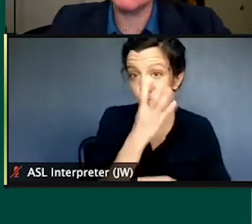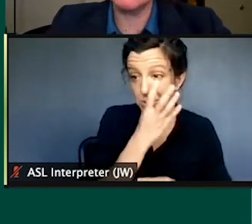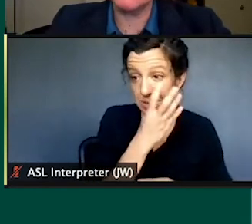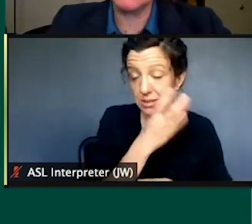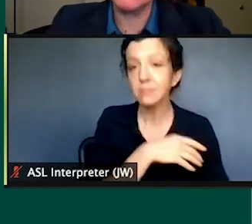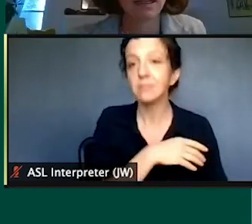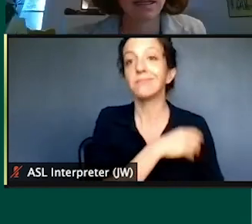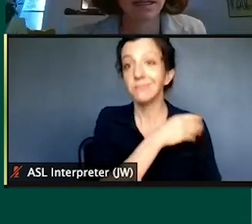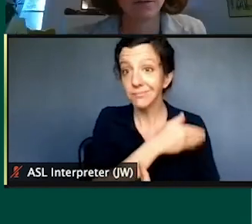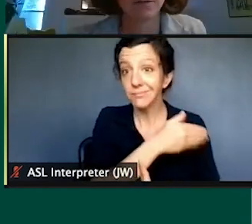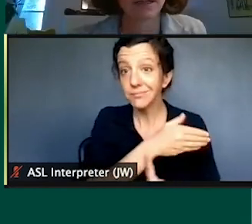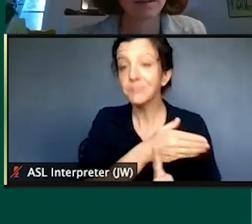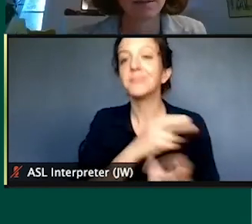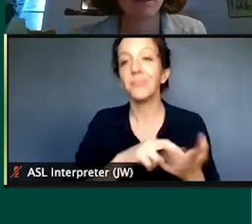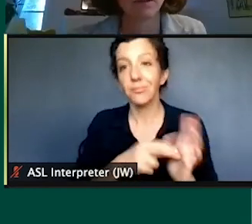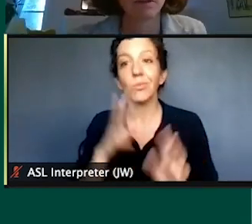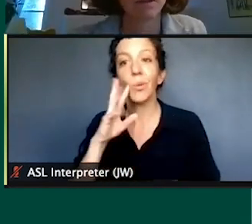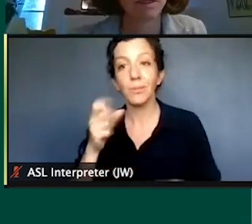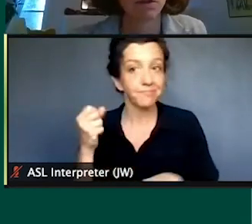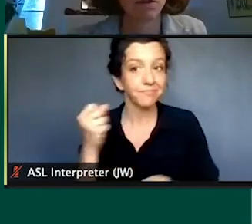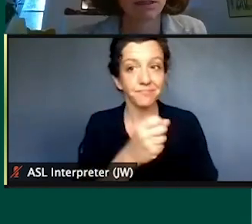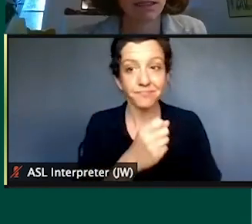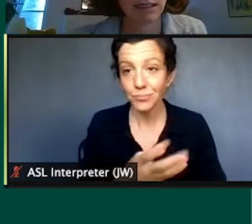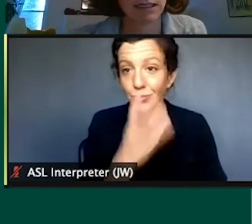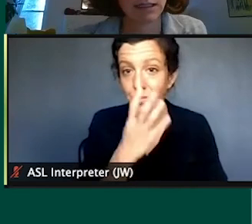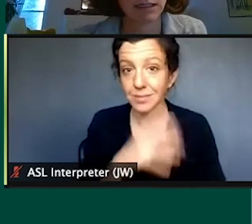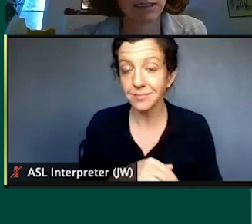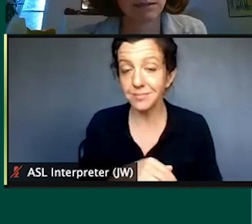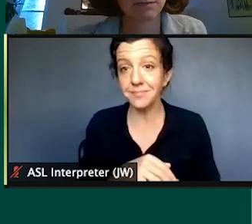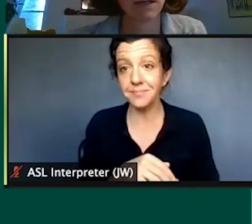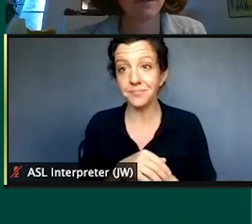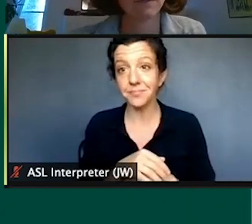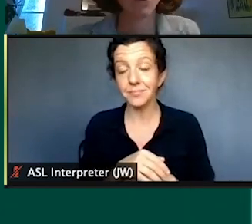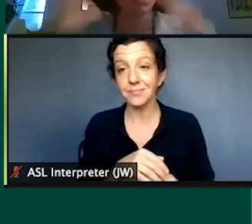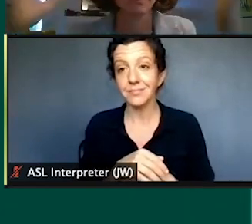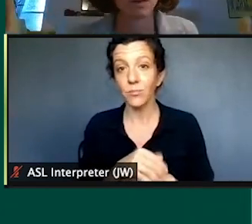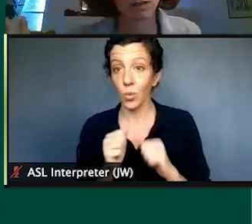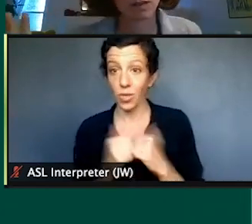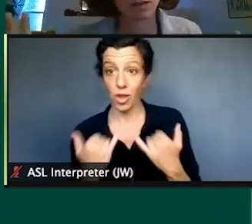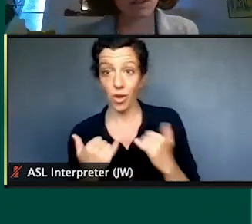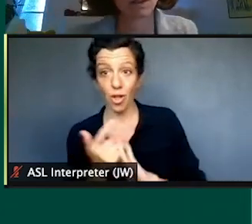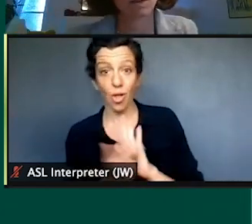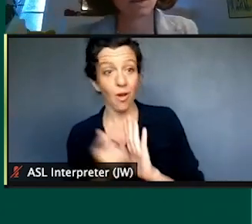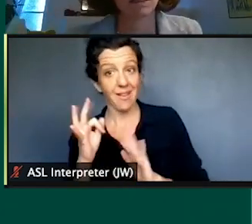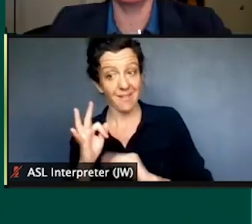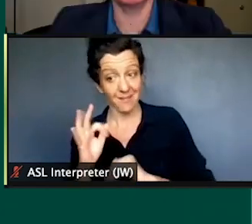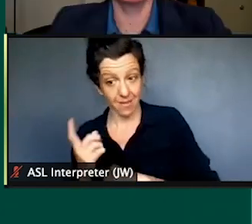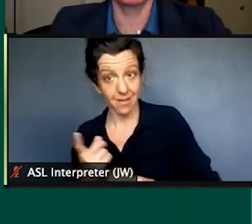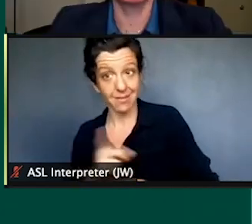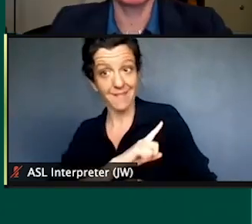We've estimated that it could affect several thousand people annually, kind of from all of those sentencing changes. Right. Yeah.